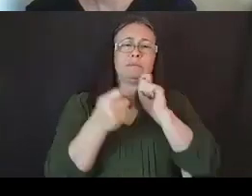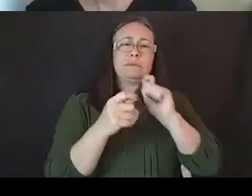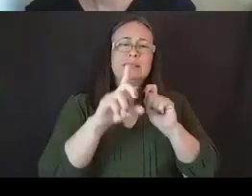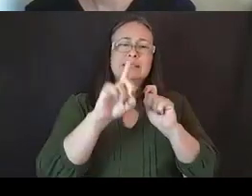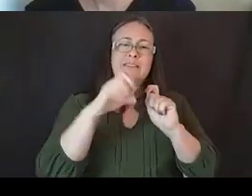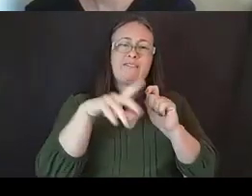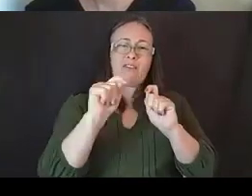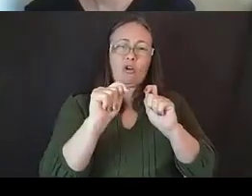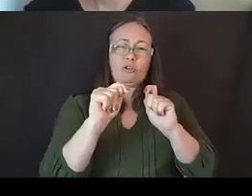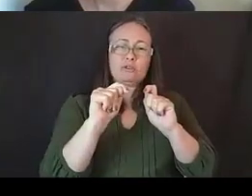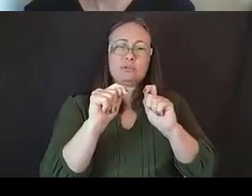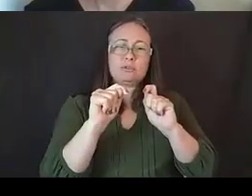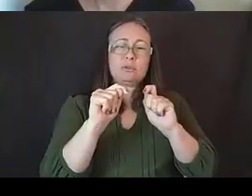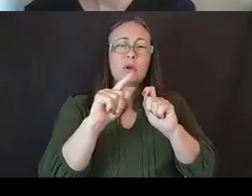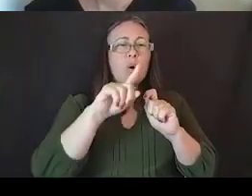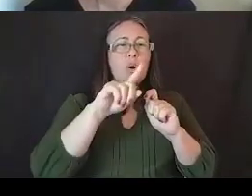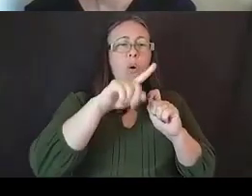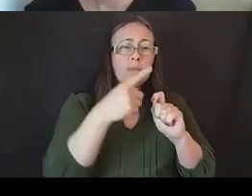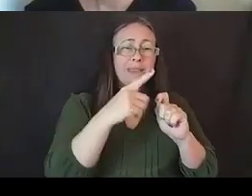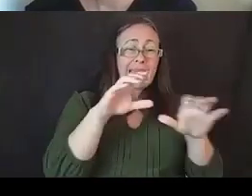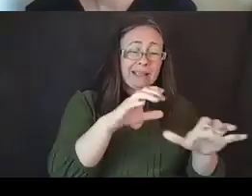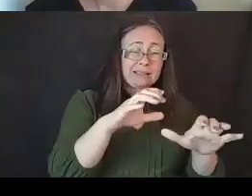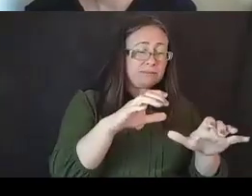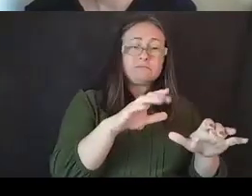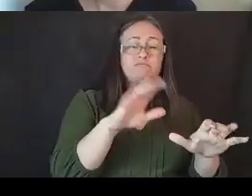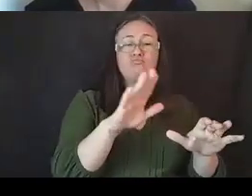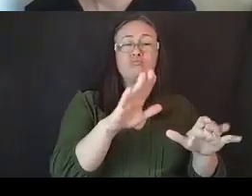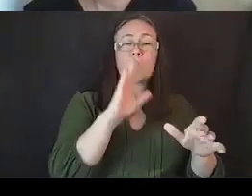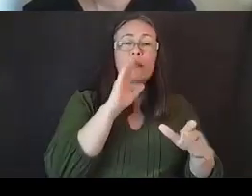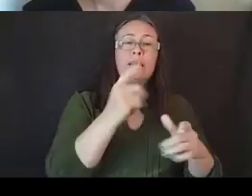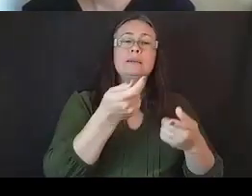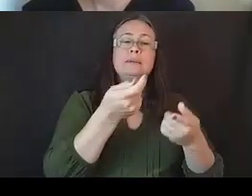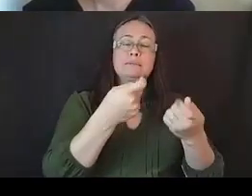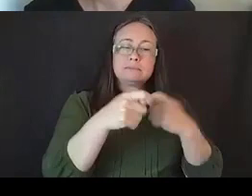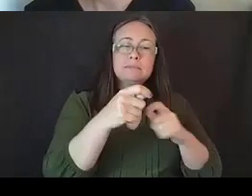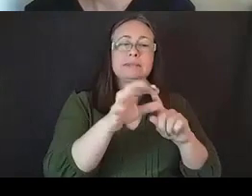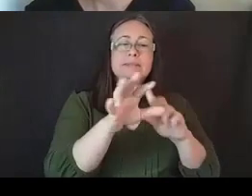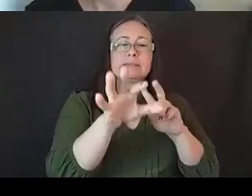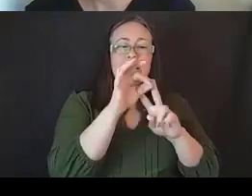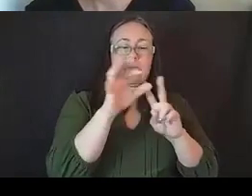which is only for active projects, and select all, because this announcement was put out a few years ago